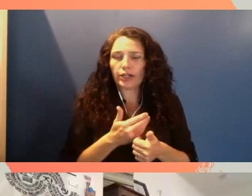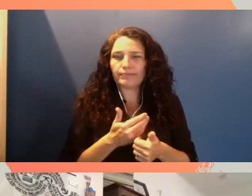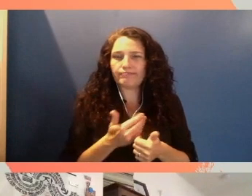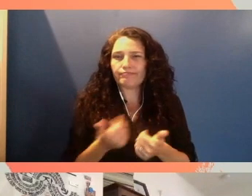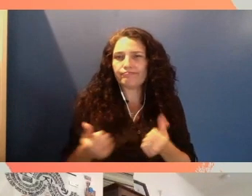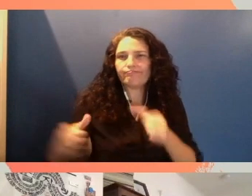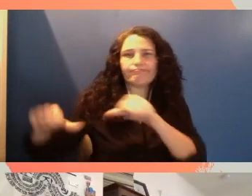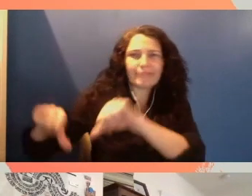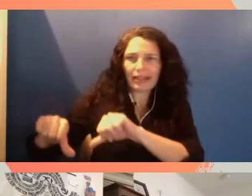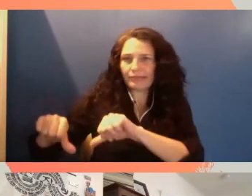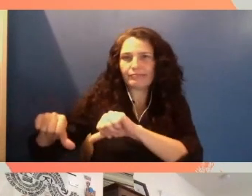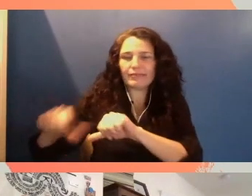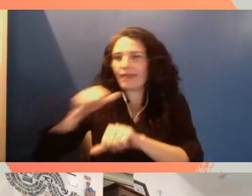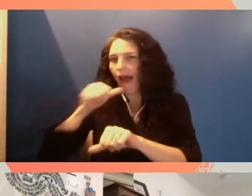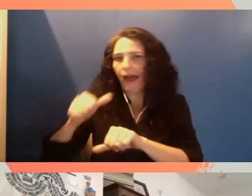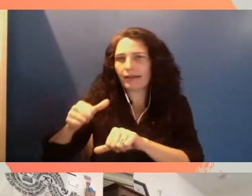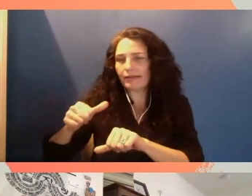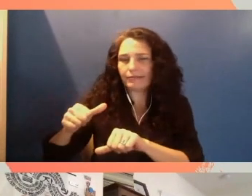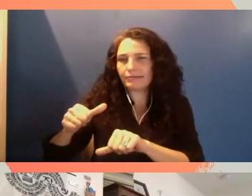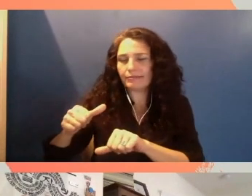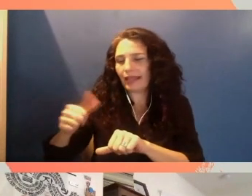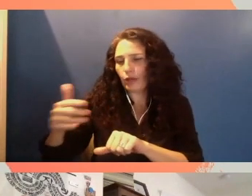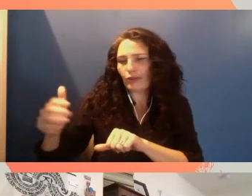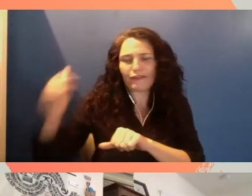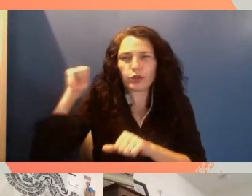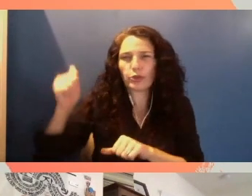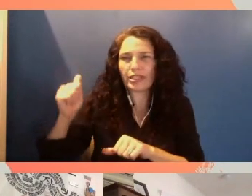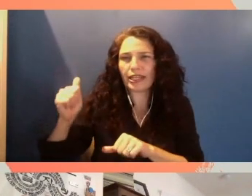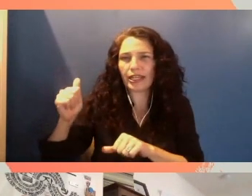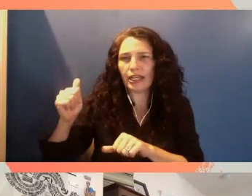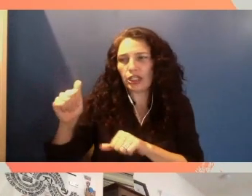is in and of itself kind of a political action and where we bump up against